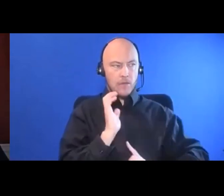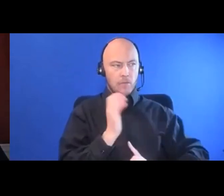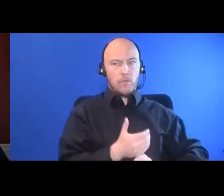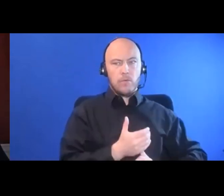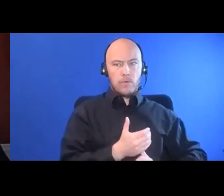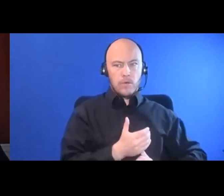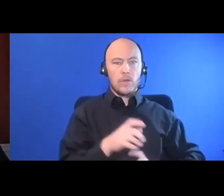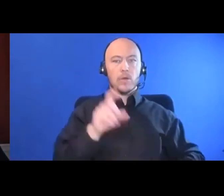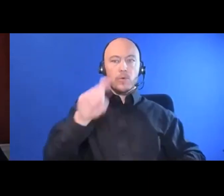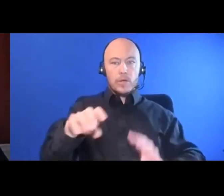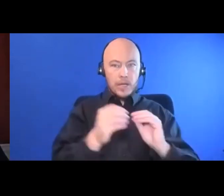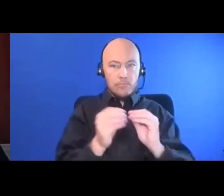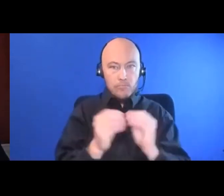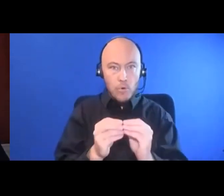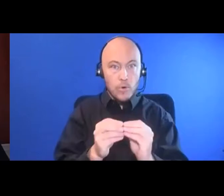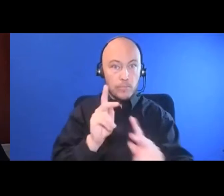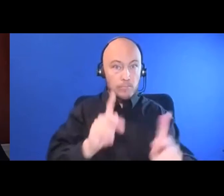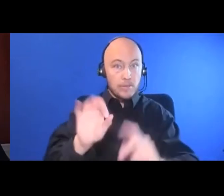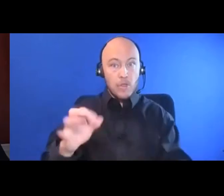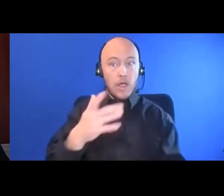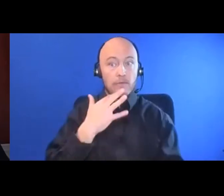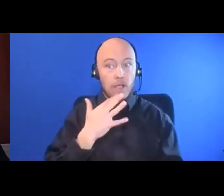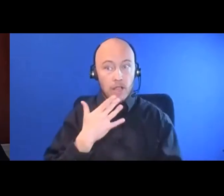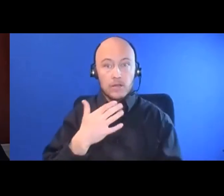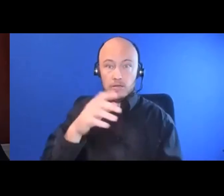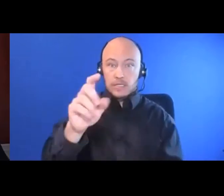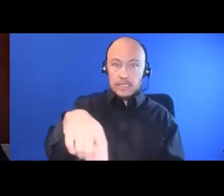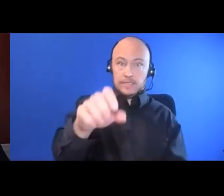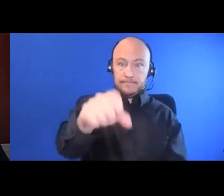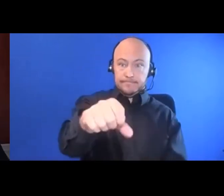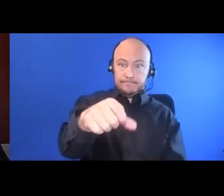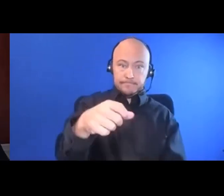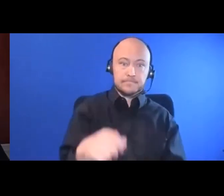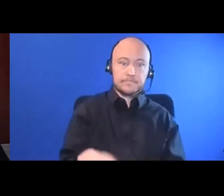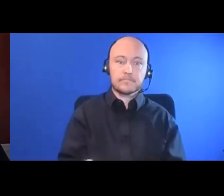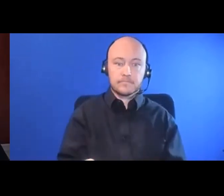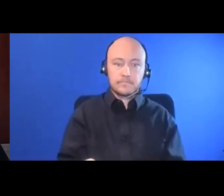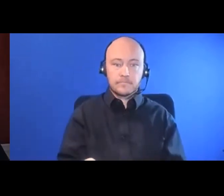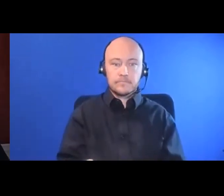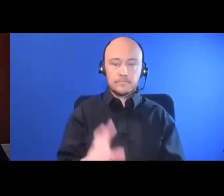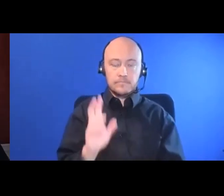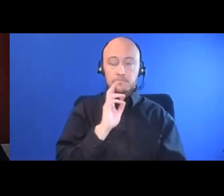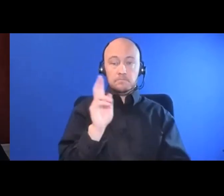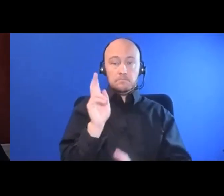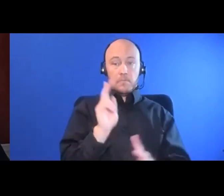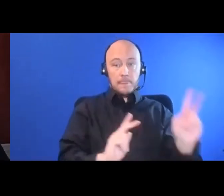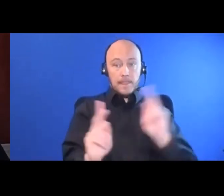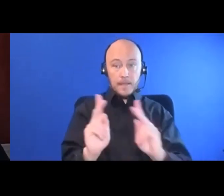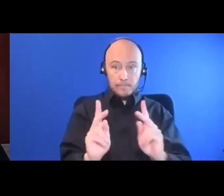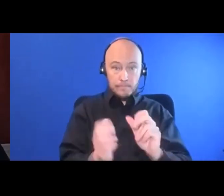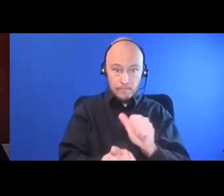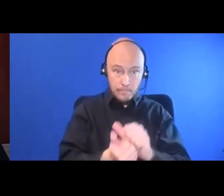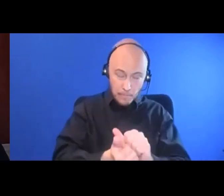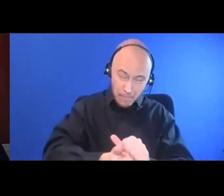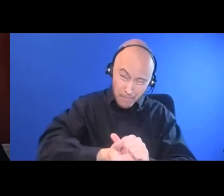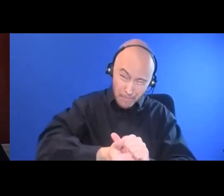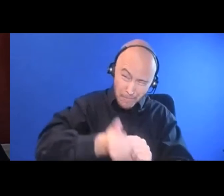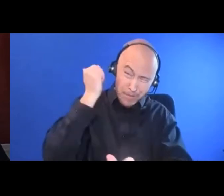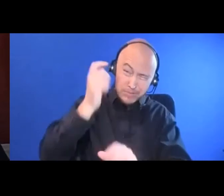in the disabled community, for sure, because the people most affected by the poverty